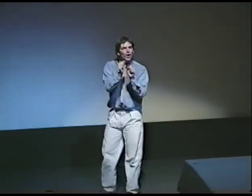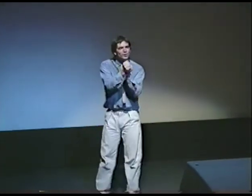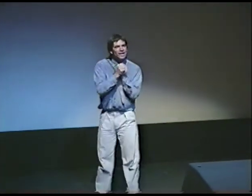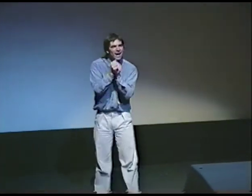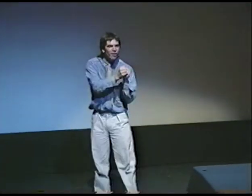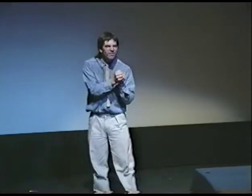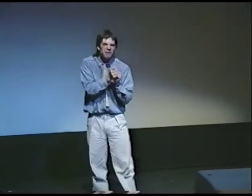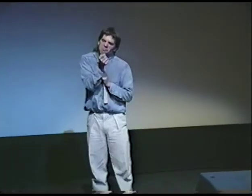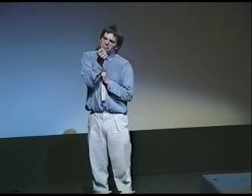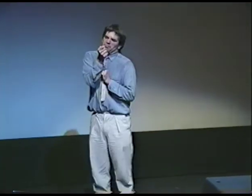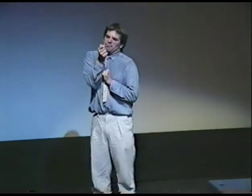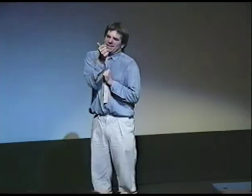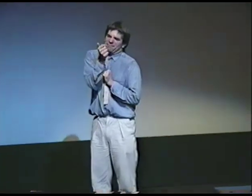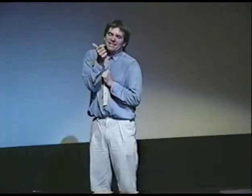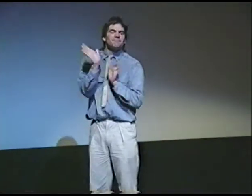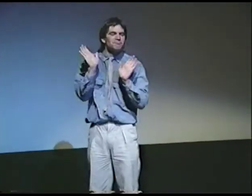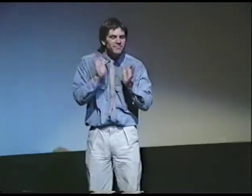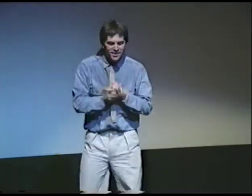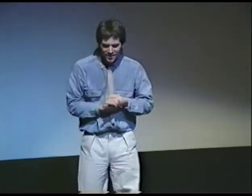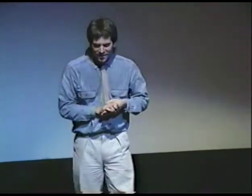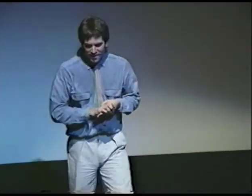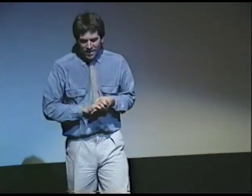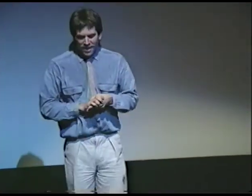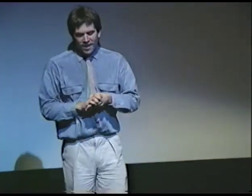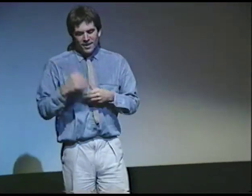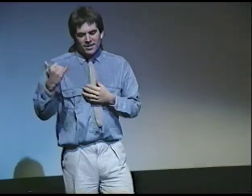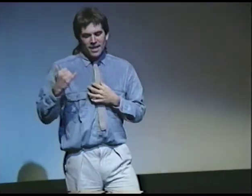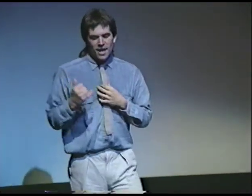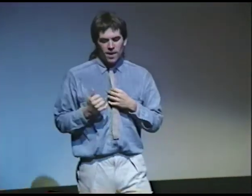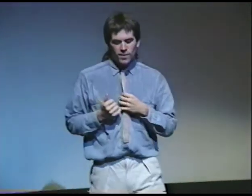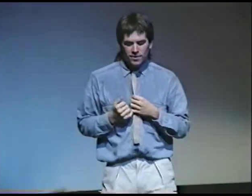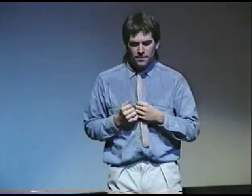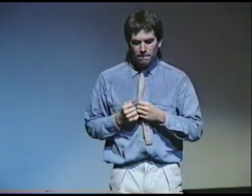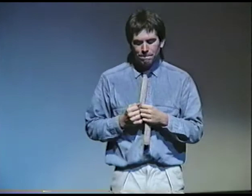OK, now you get an idea how we work together a little bit.